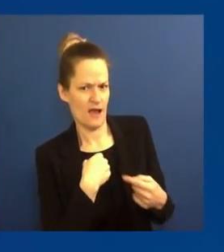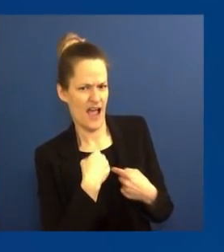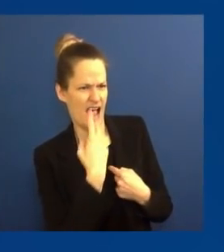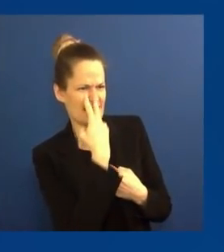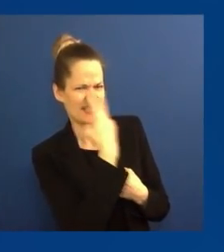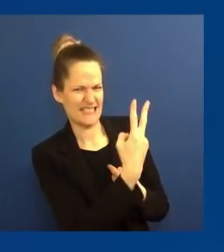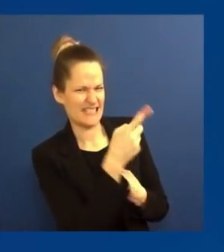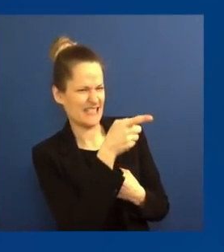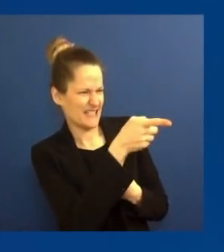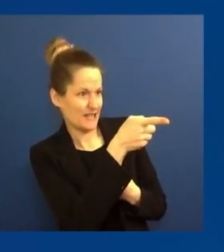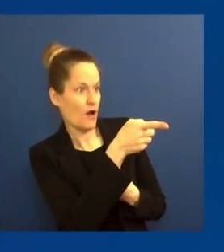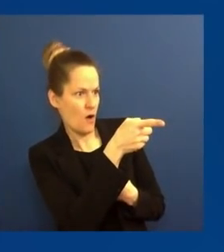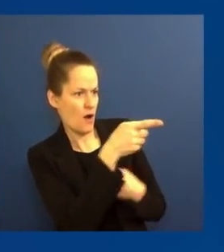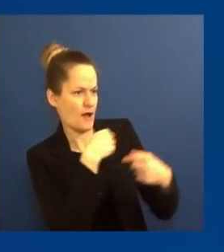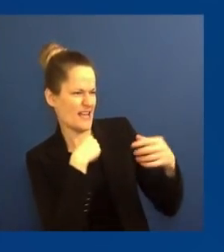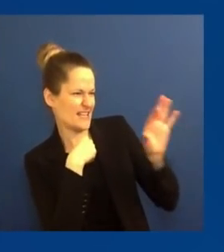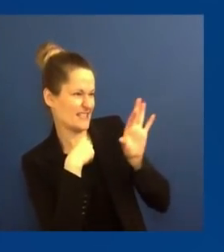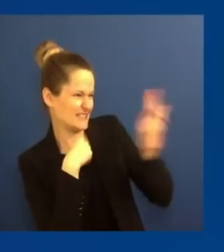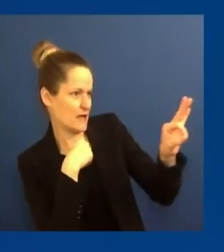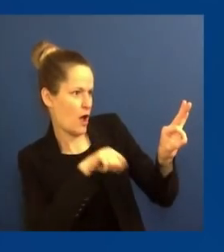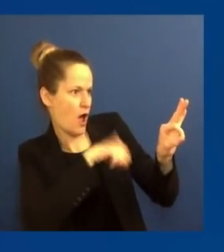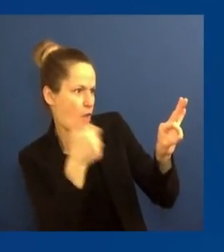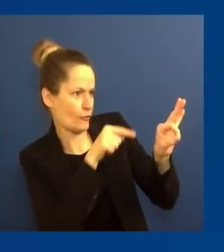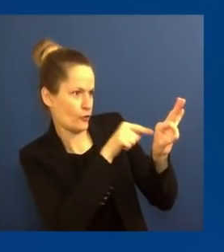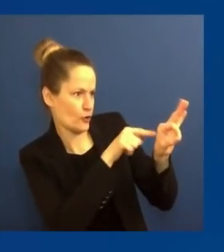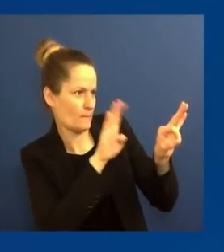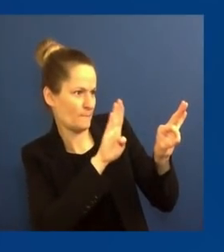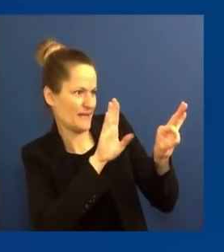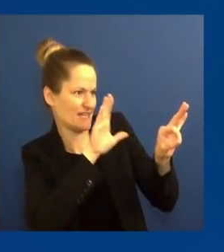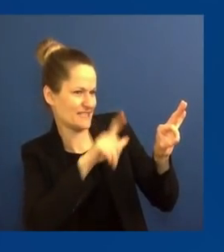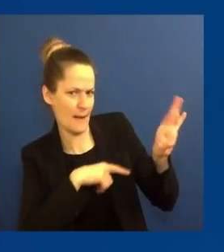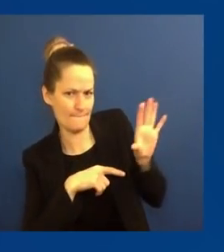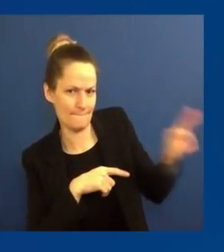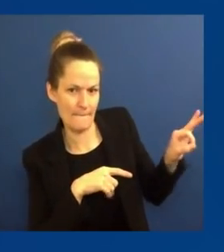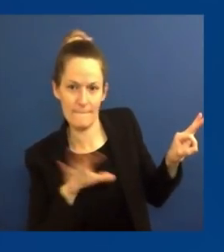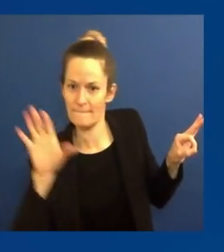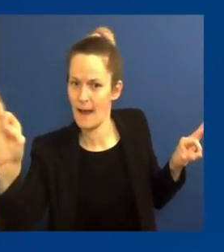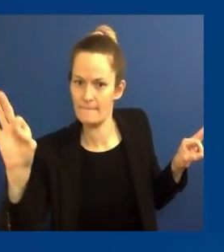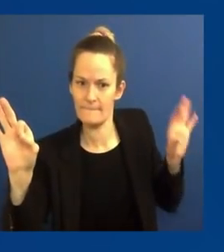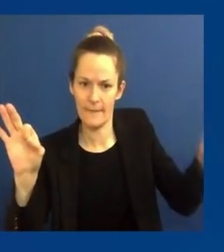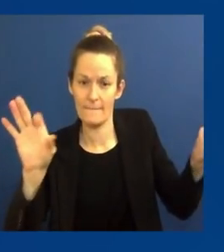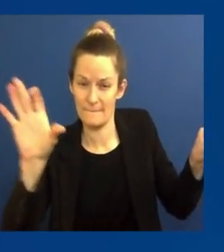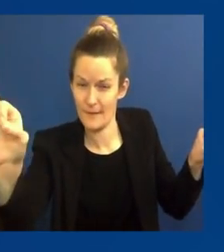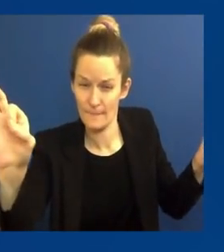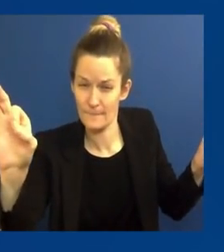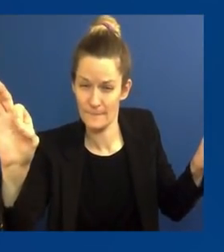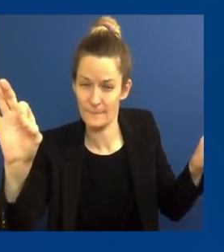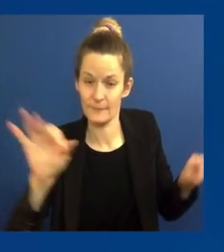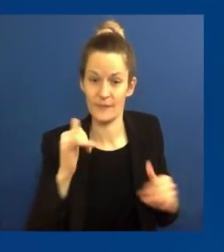When you give an antigen in a vaccine, we refer to it as an "immunogen." So, let's take a look at what that means